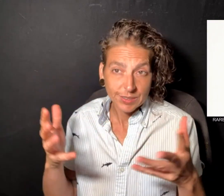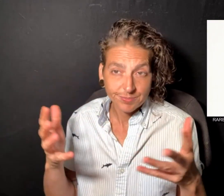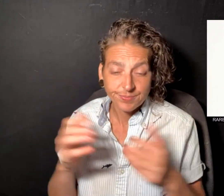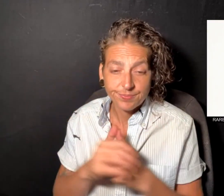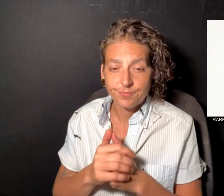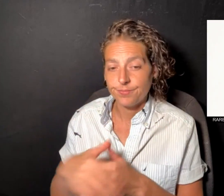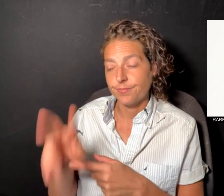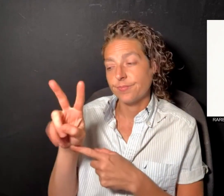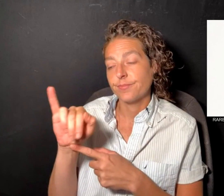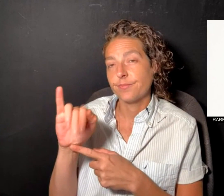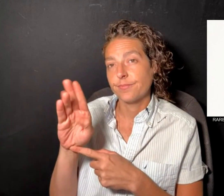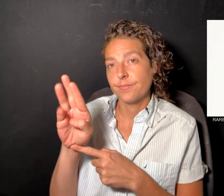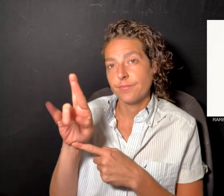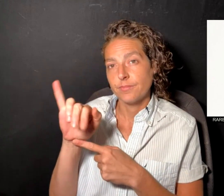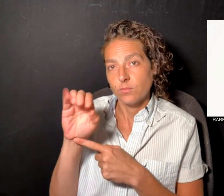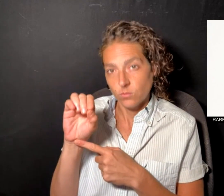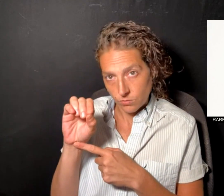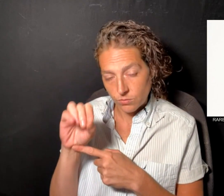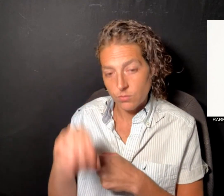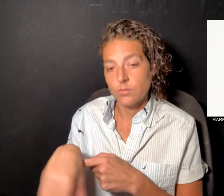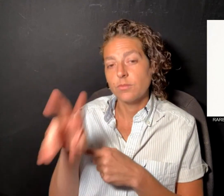It's called Vibrio VCUs.